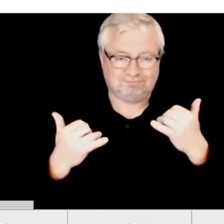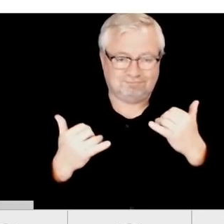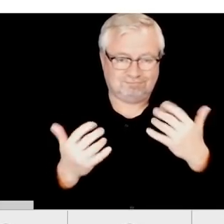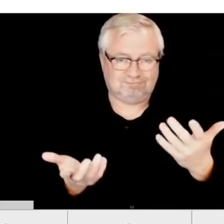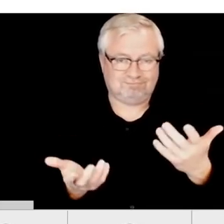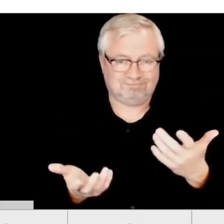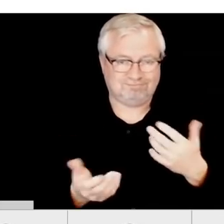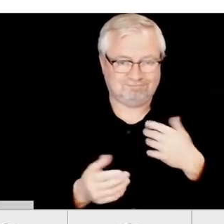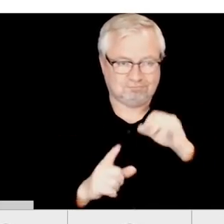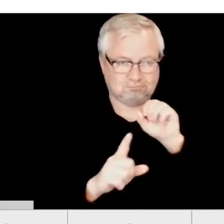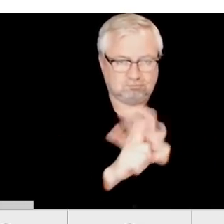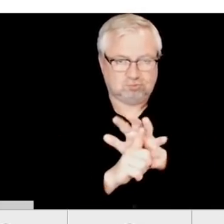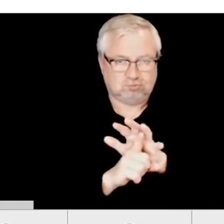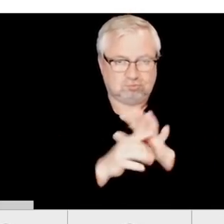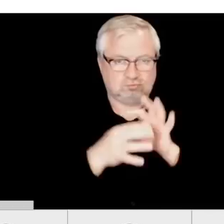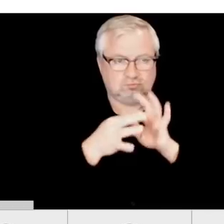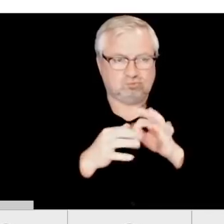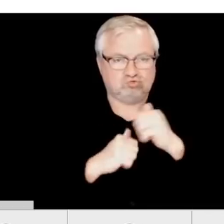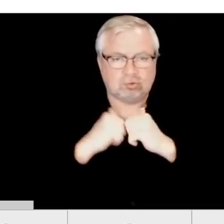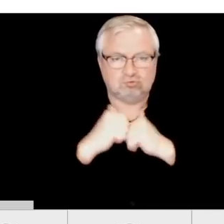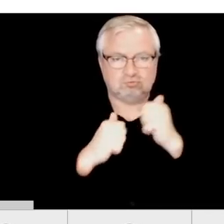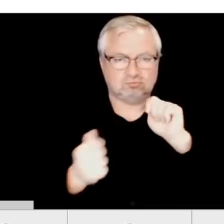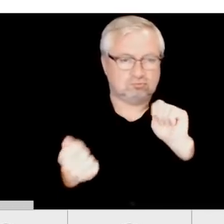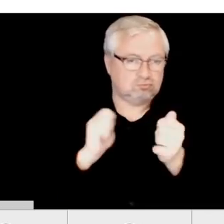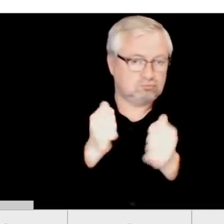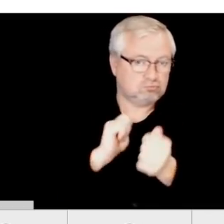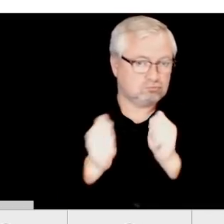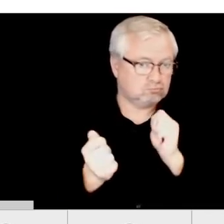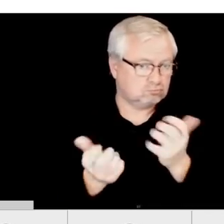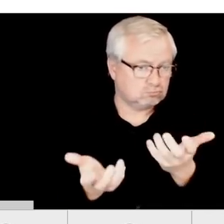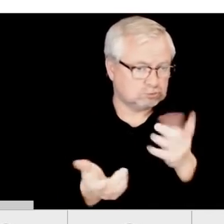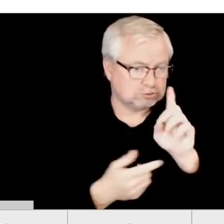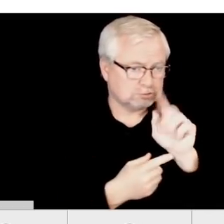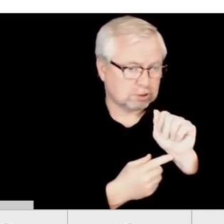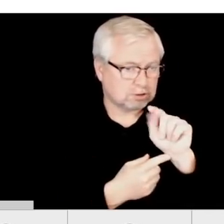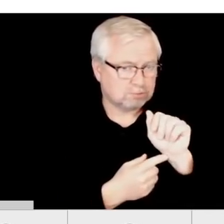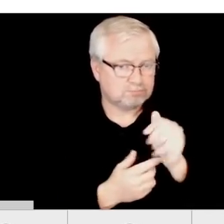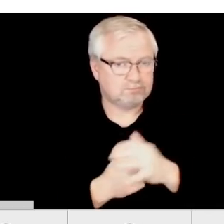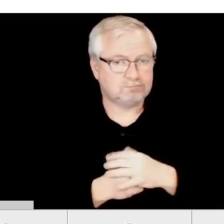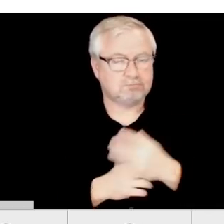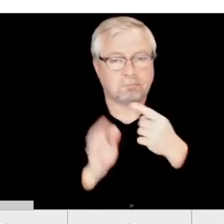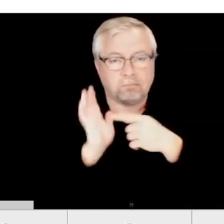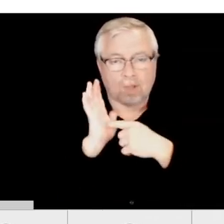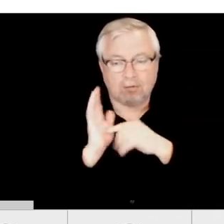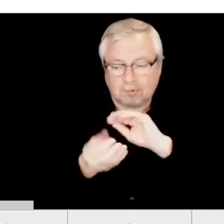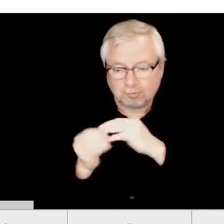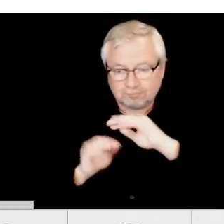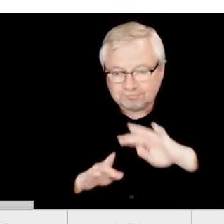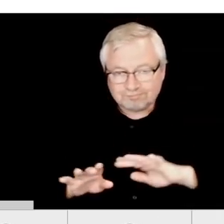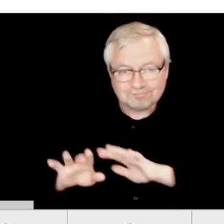of the new data, the model calibration, and the model fit?